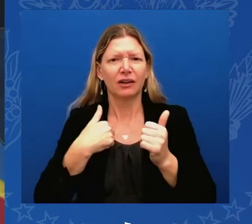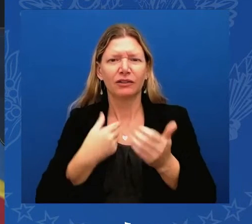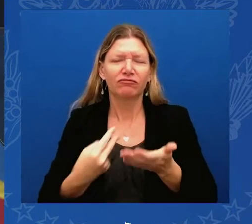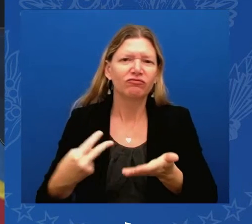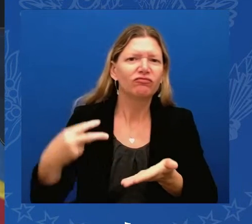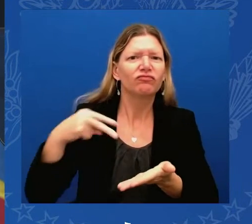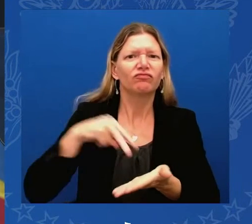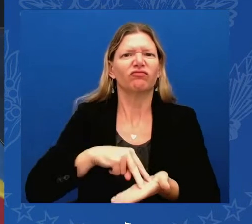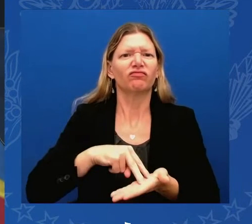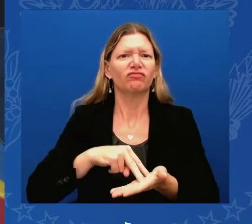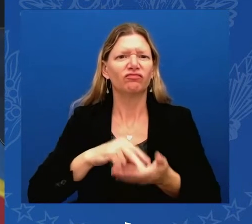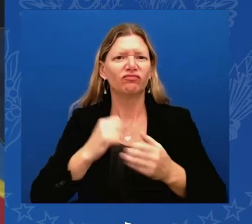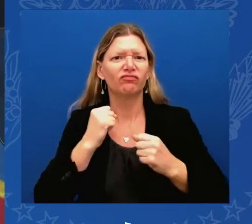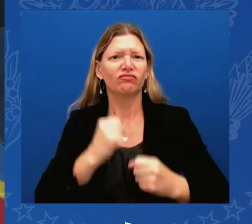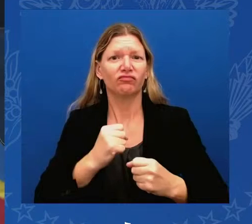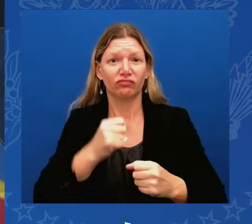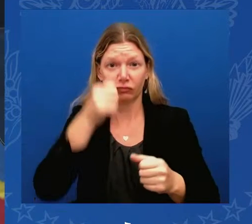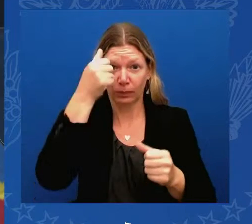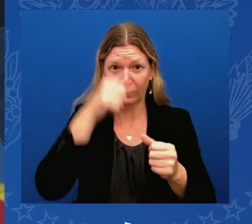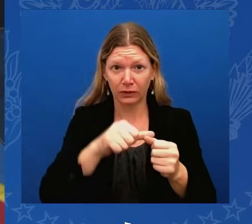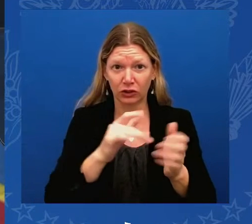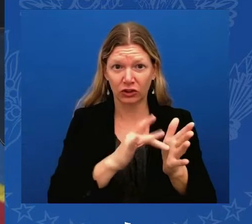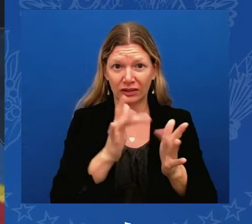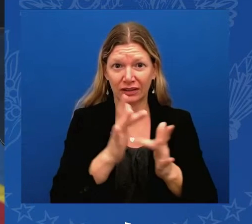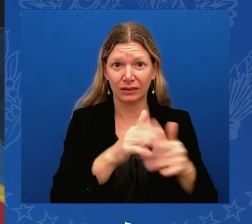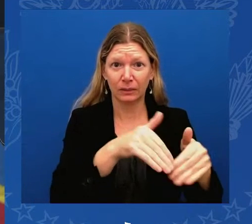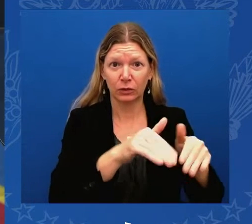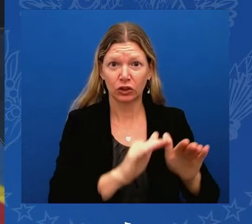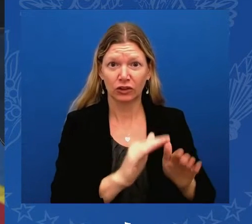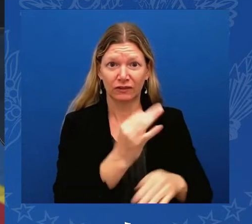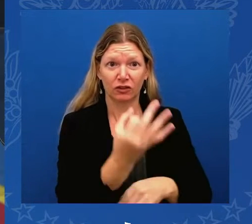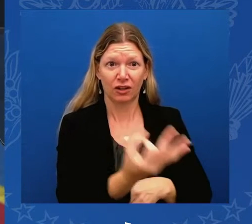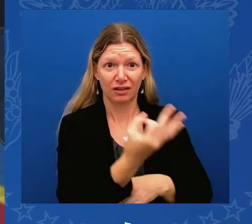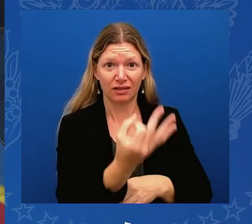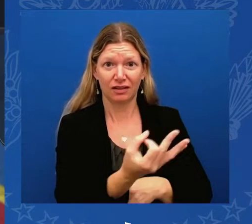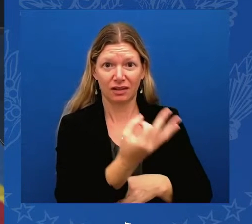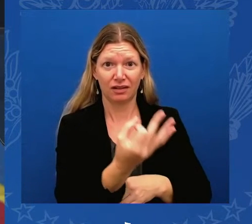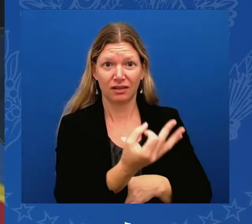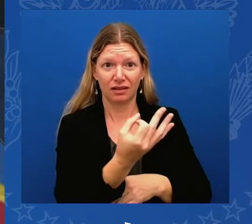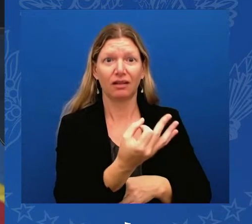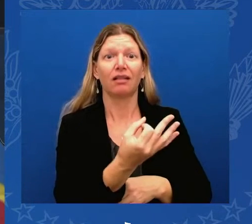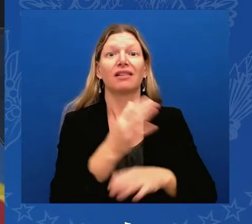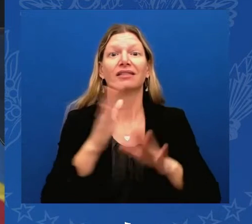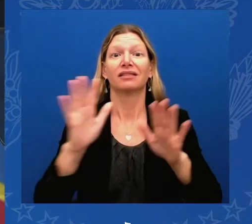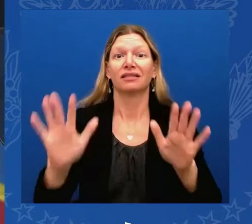But -- but we don't talk enough about Saturday, when the discip- --